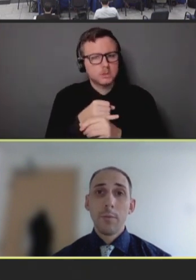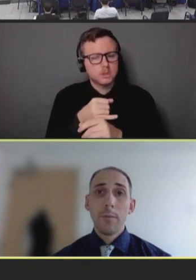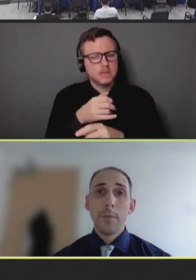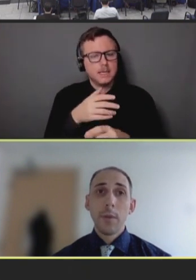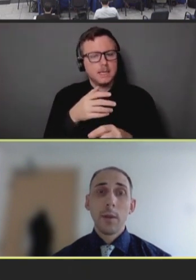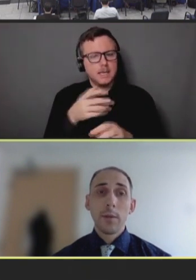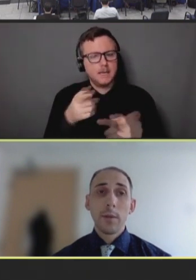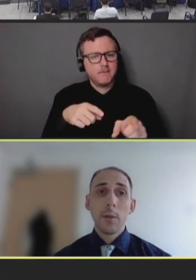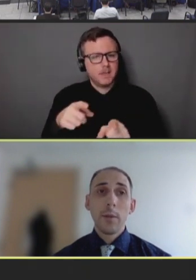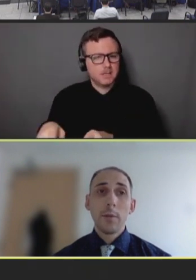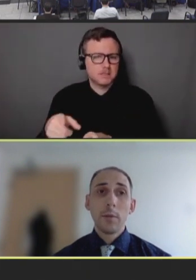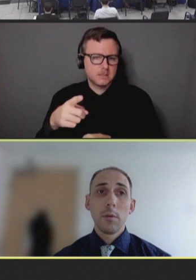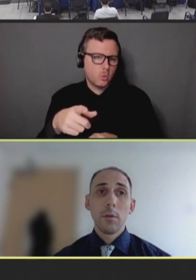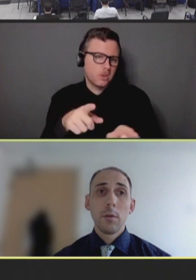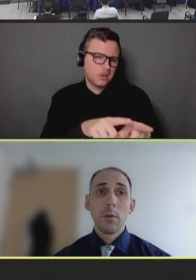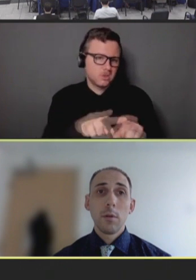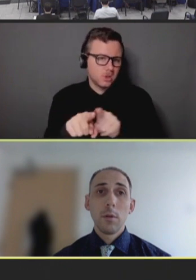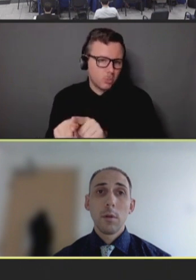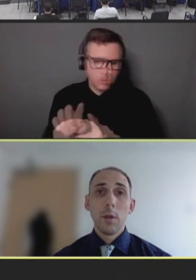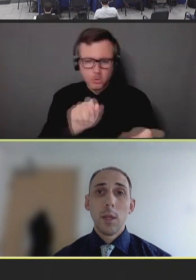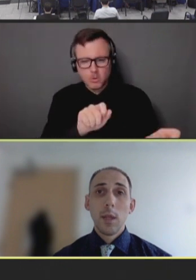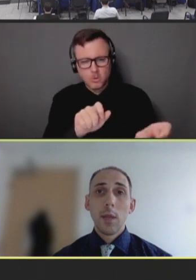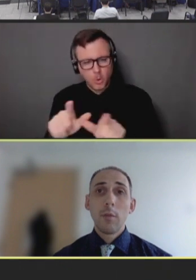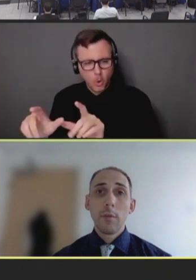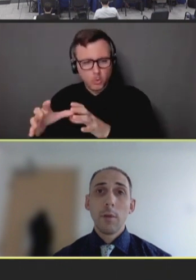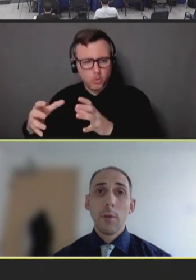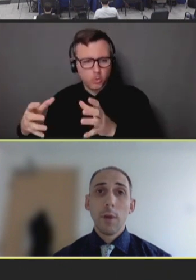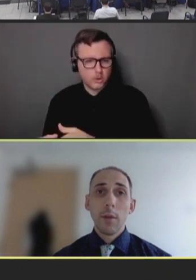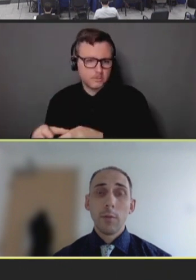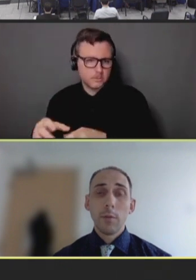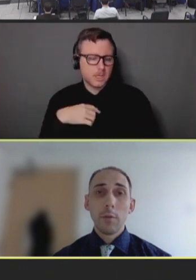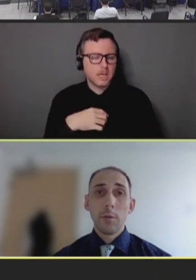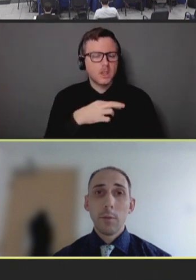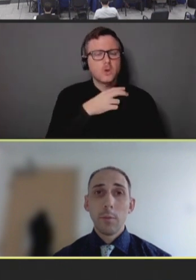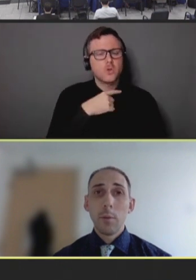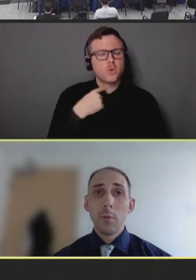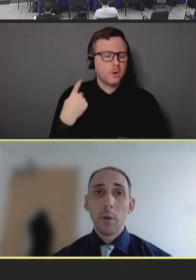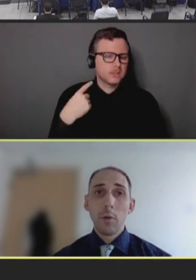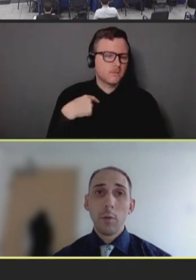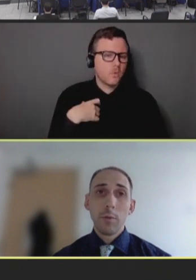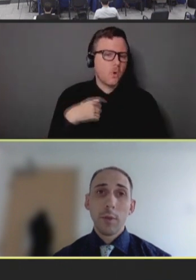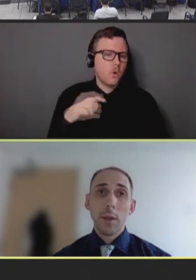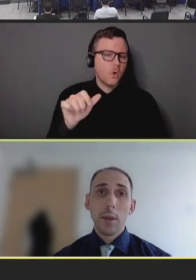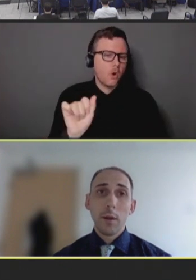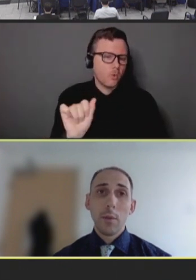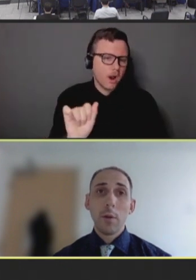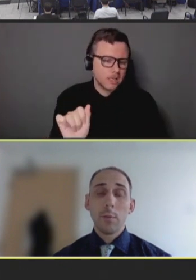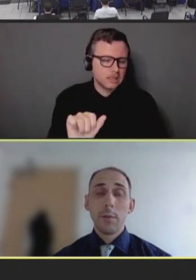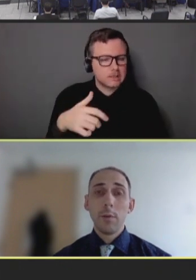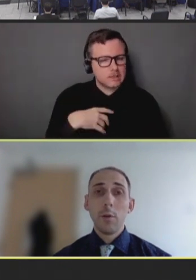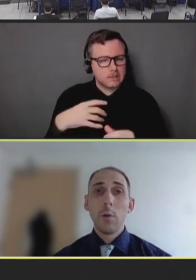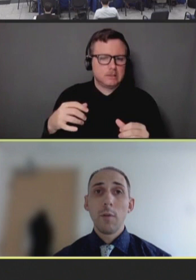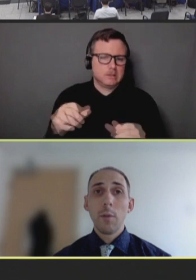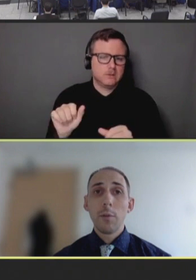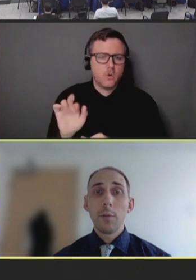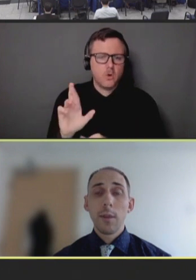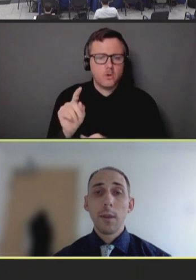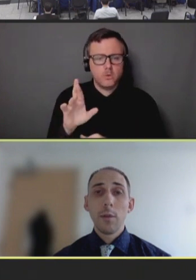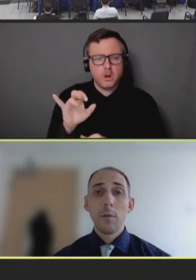Next slide, please. And risk of arthritis was also similar between groups and approximately 0.5 percent at the